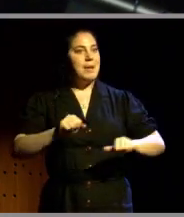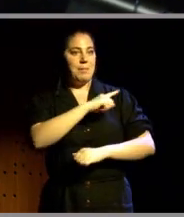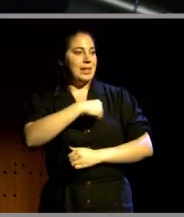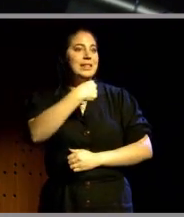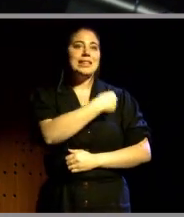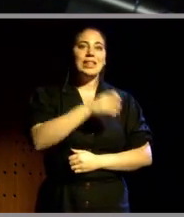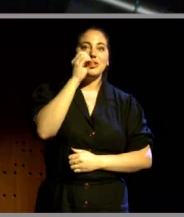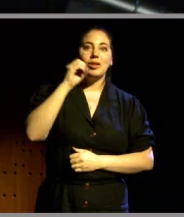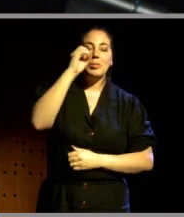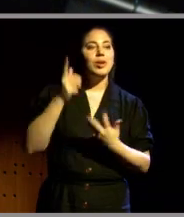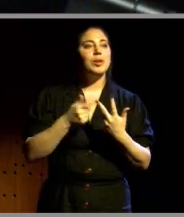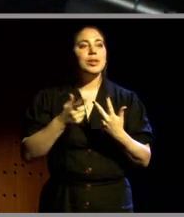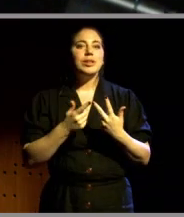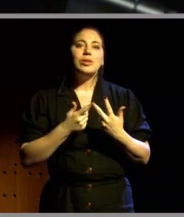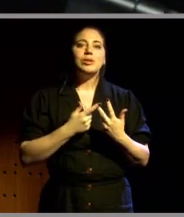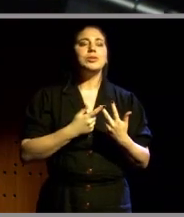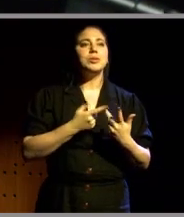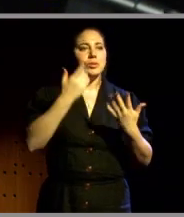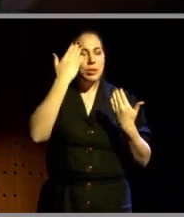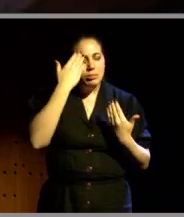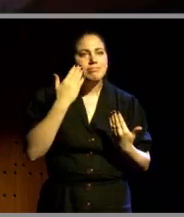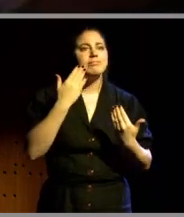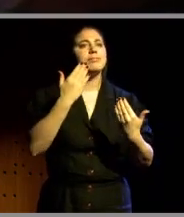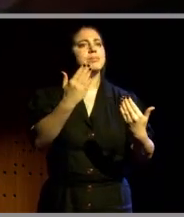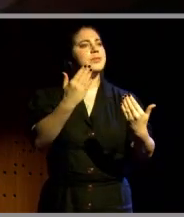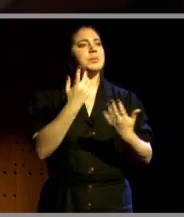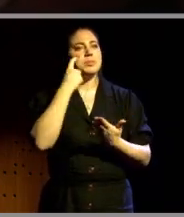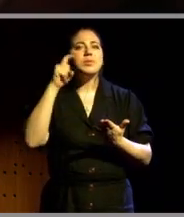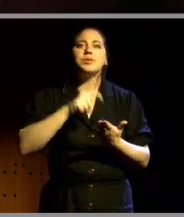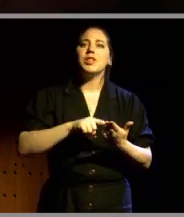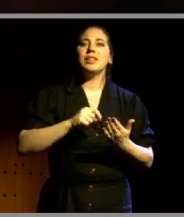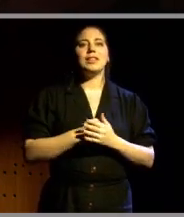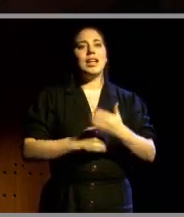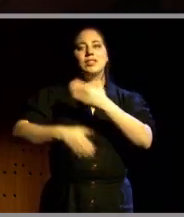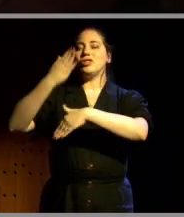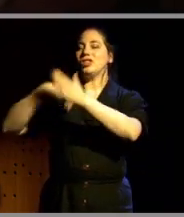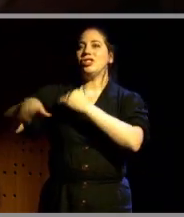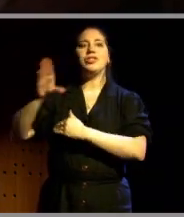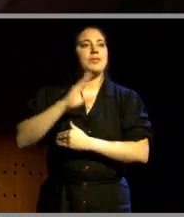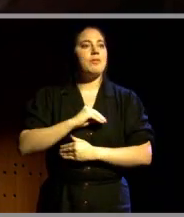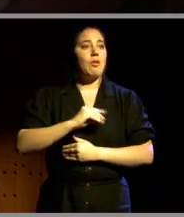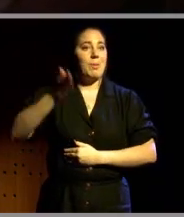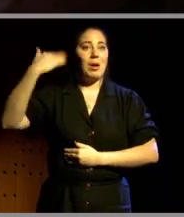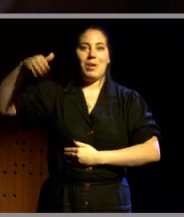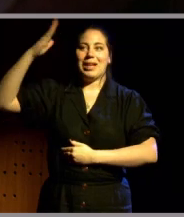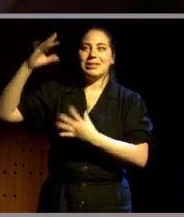but also honours the stories and traditions of our ancestors that I strive to share through music.